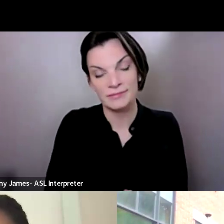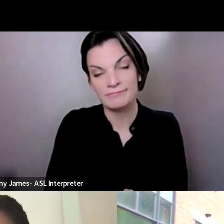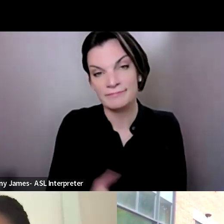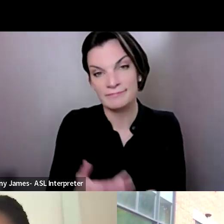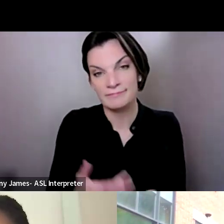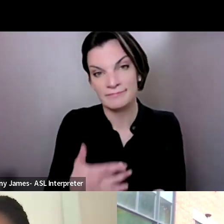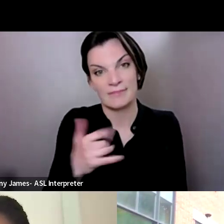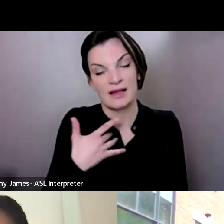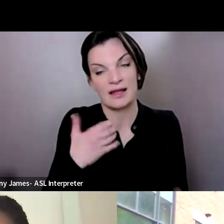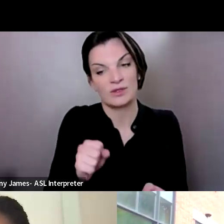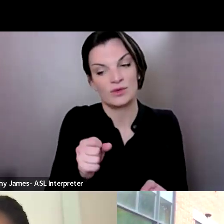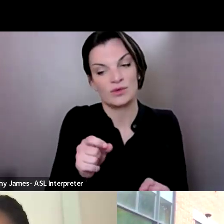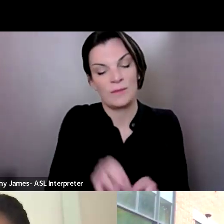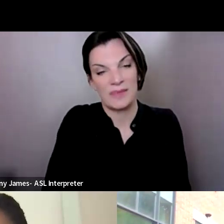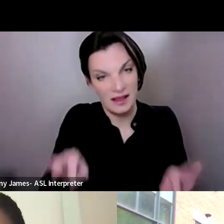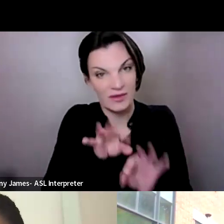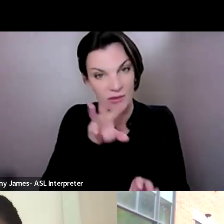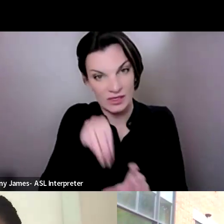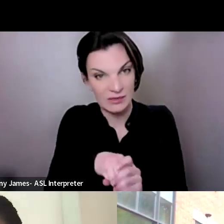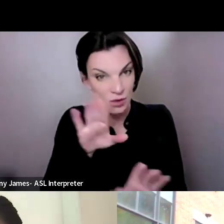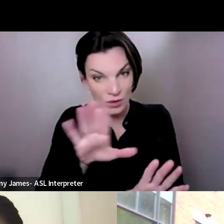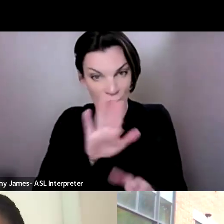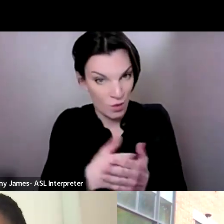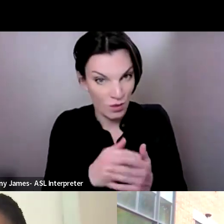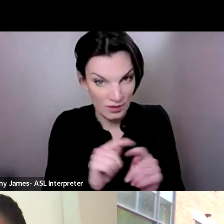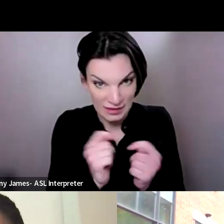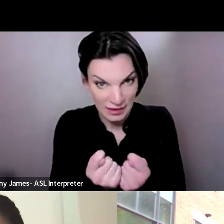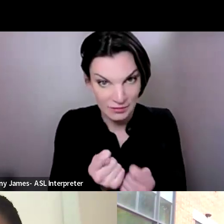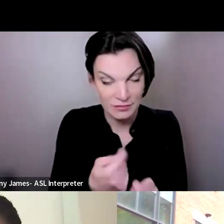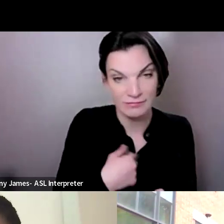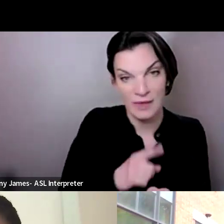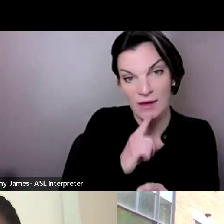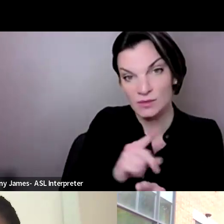participate in your whole team. I was really looking forward to this, and I'm really excited